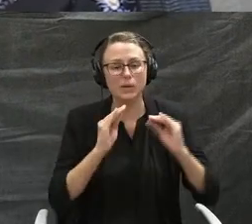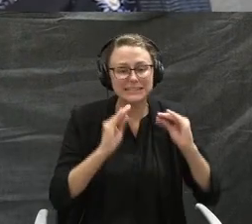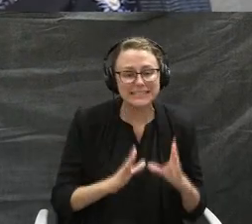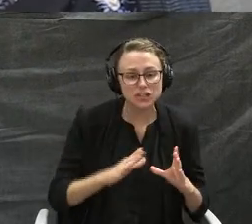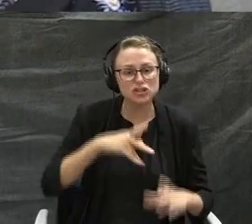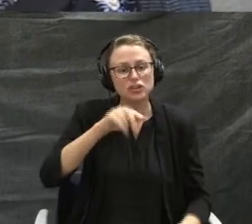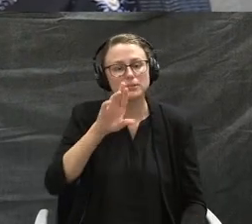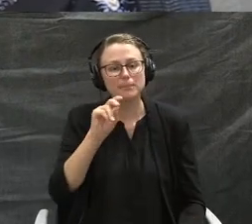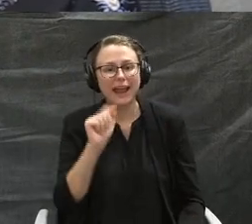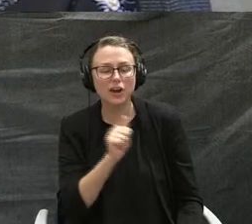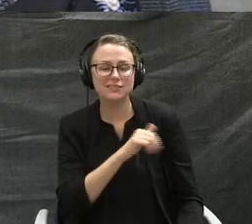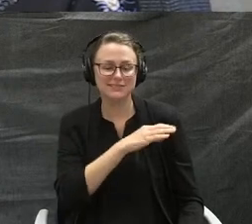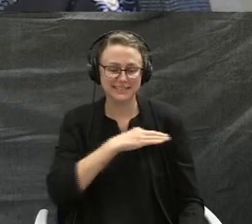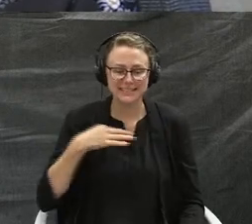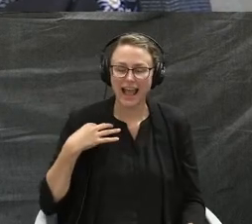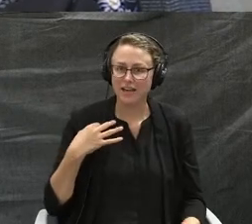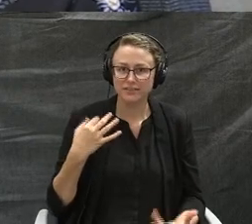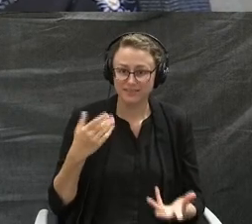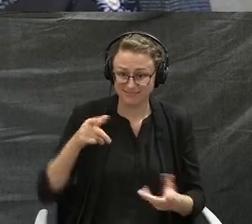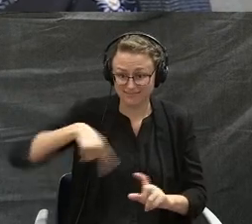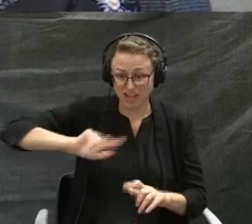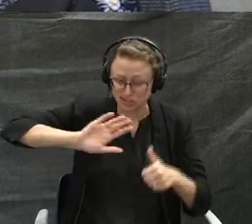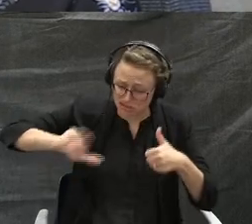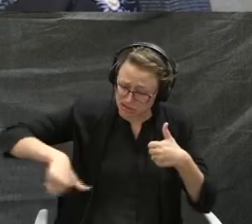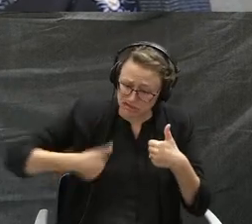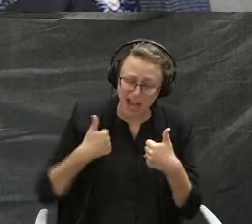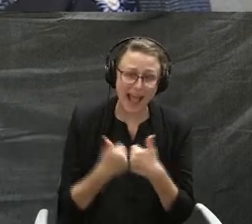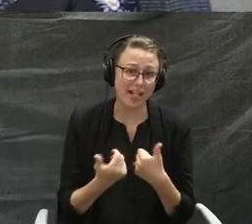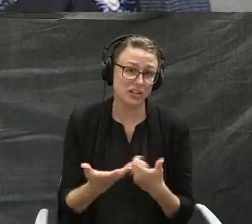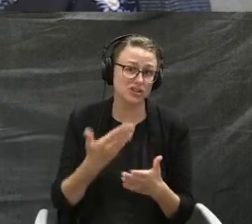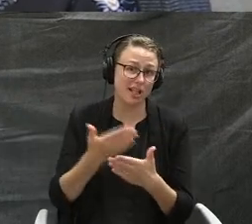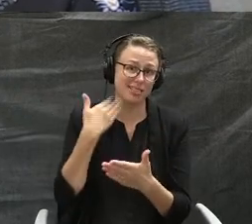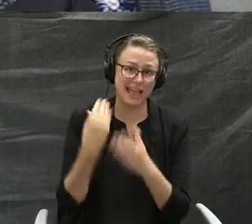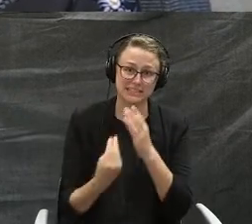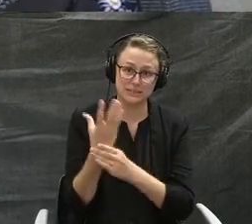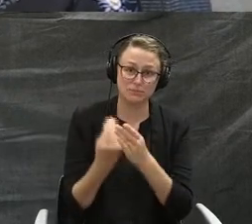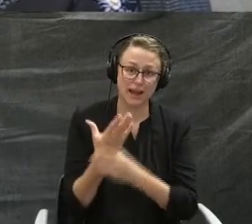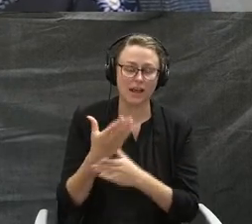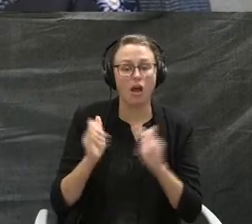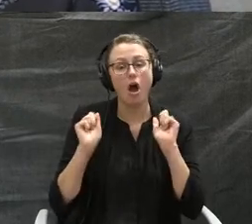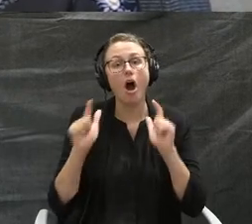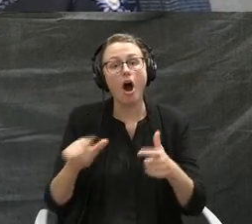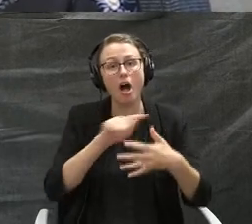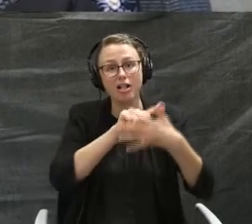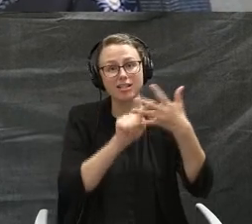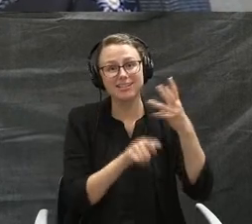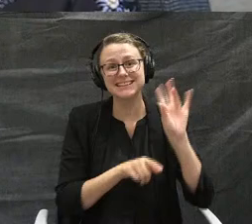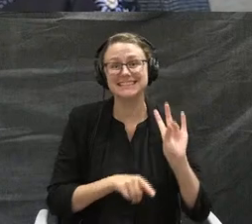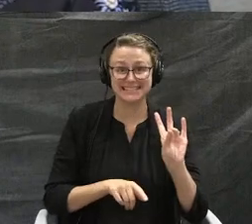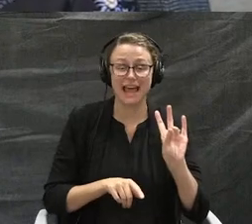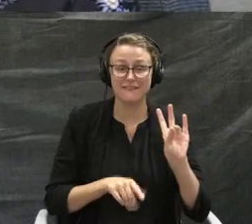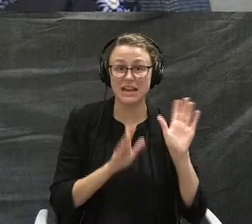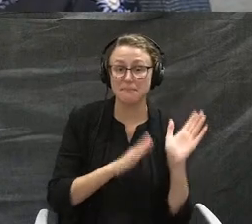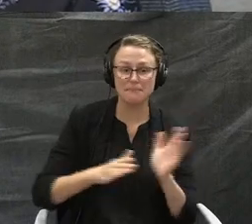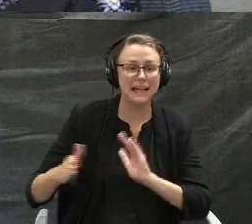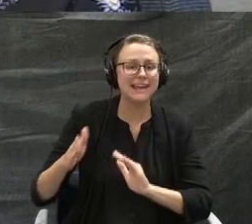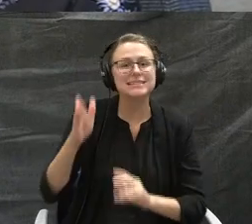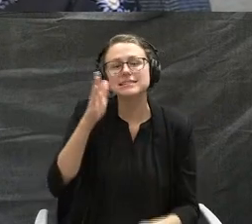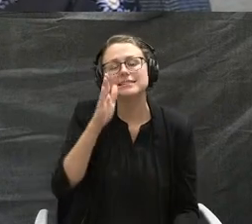with an incredible challenge last spring and while all Seven plans or comprehensive none mentioned the consideration of stress and mental health.